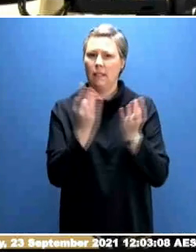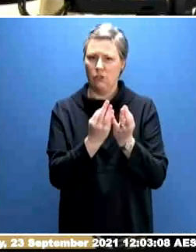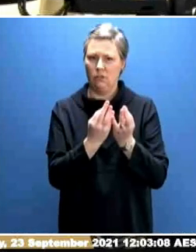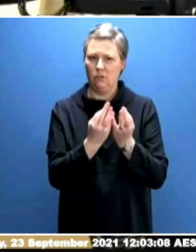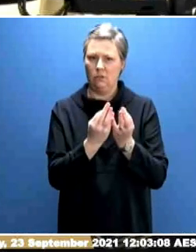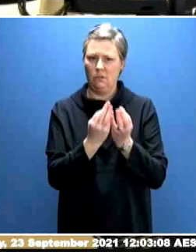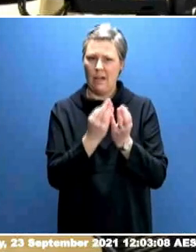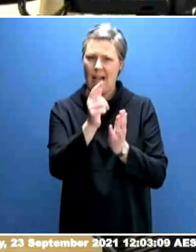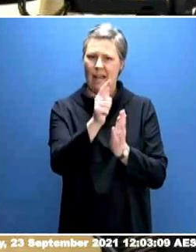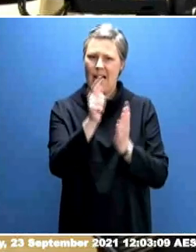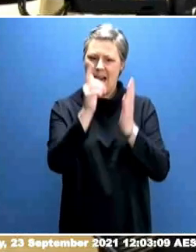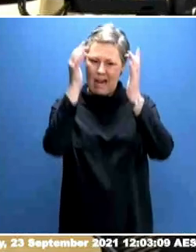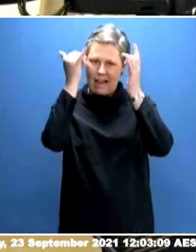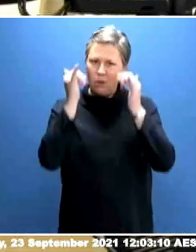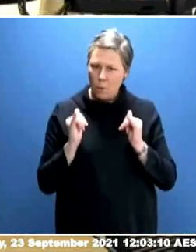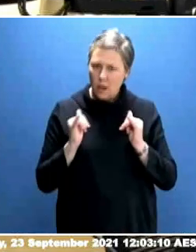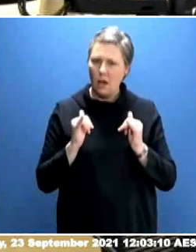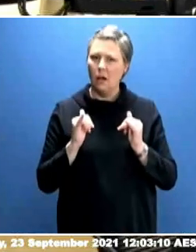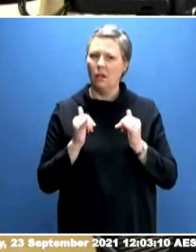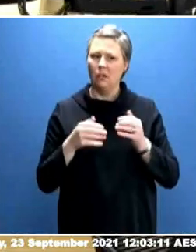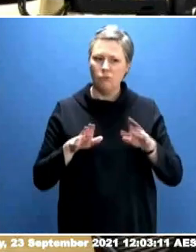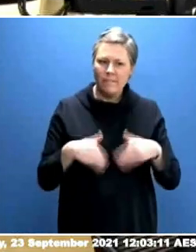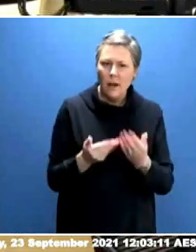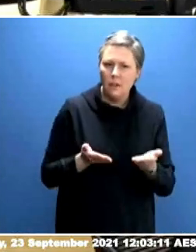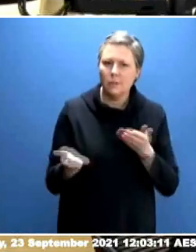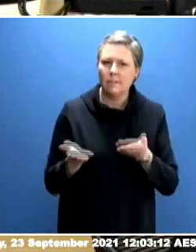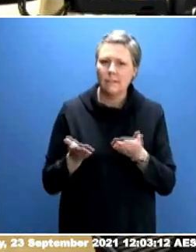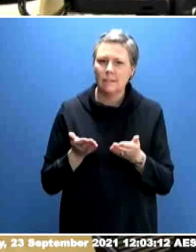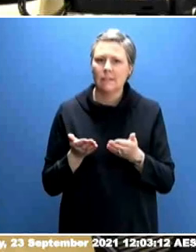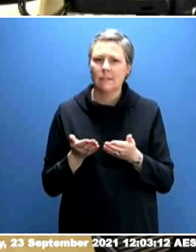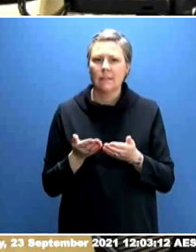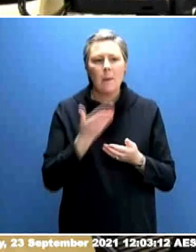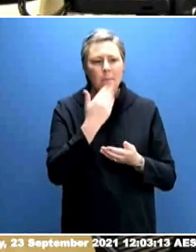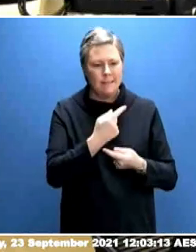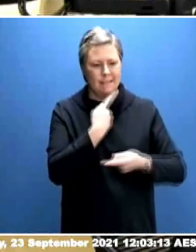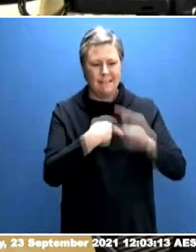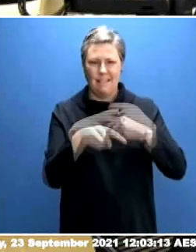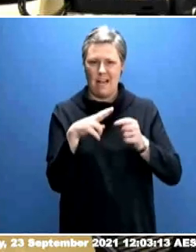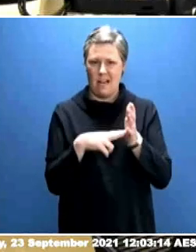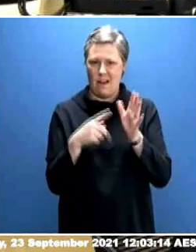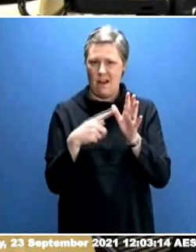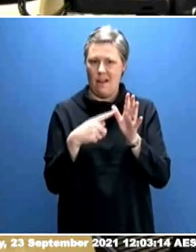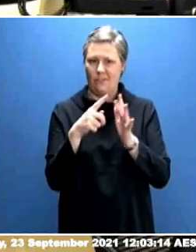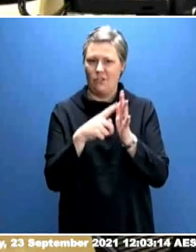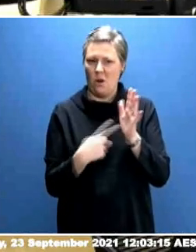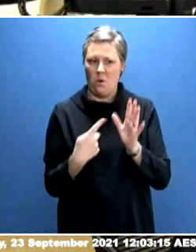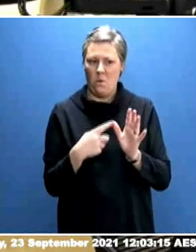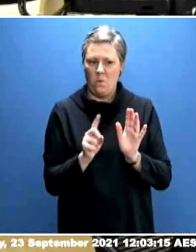Just tell us about NAAJA's operation and what involvement it has had to date